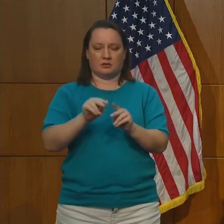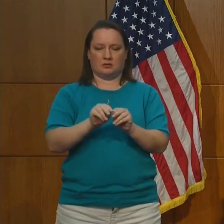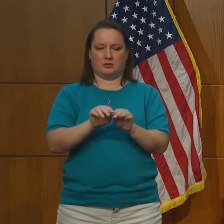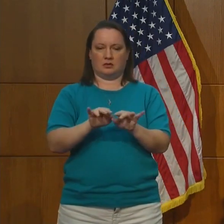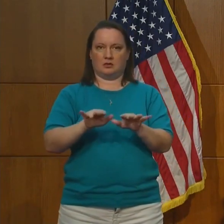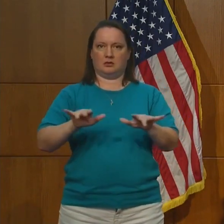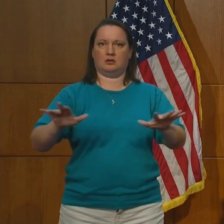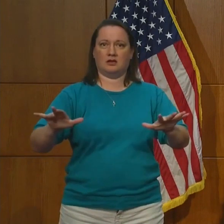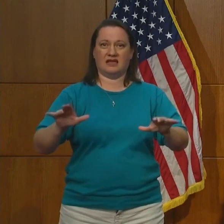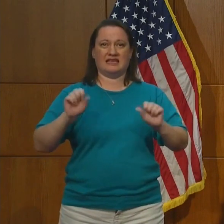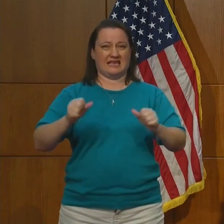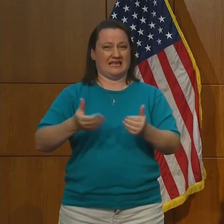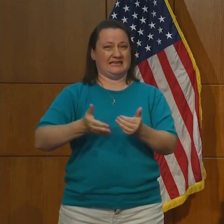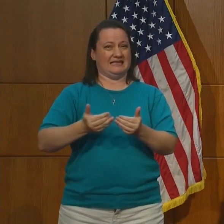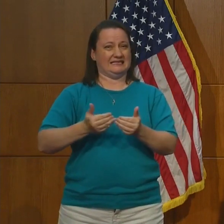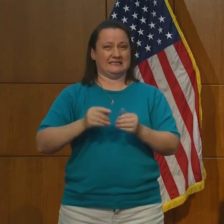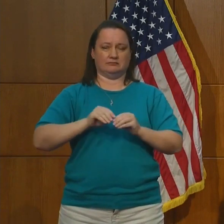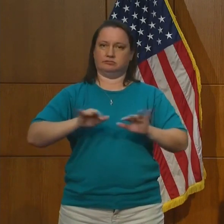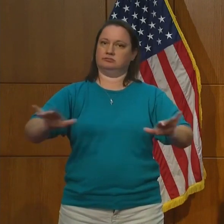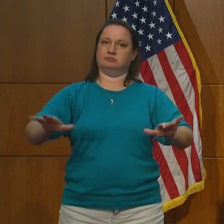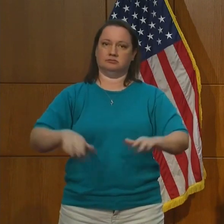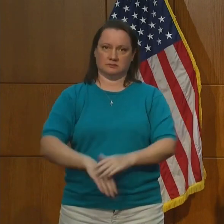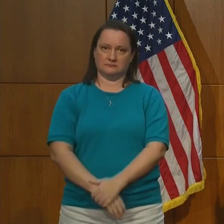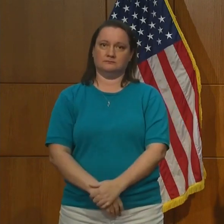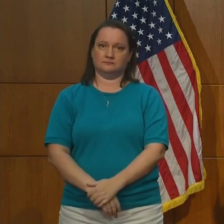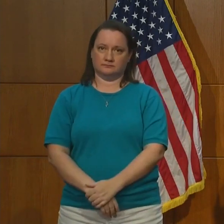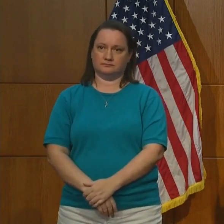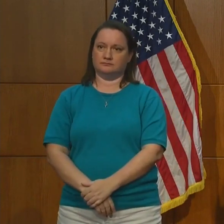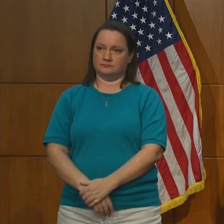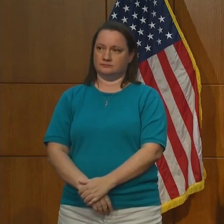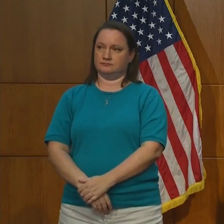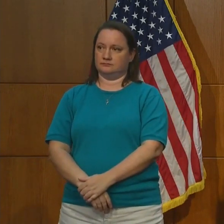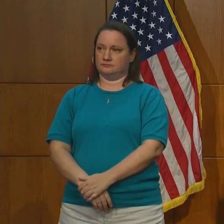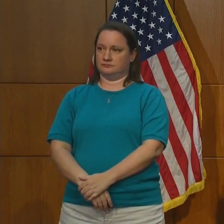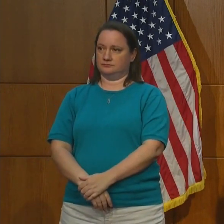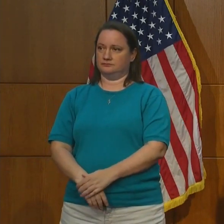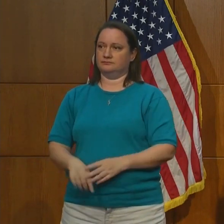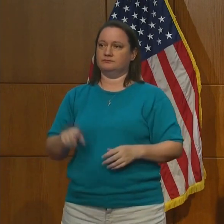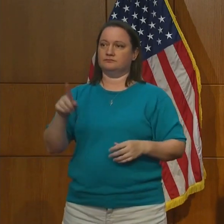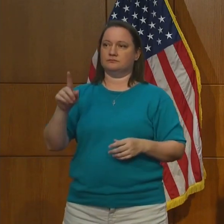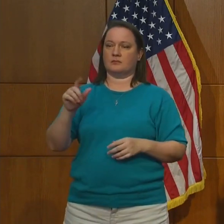THEY ARE YOU TO HAVE NO WAY OF TRACE AND YOU PUT THEM IN. UP